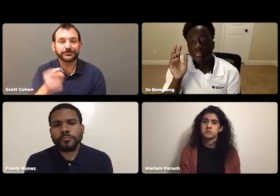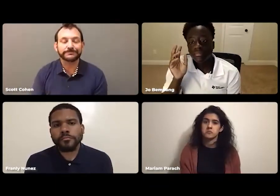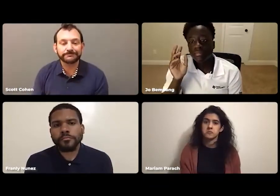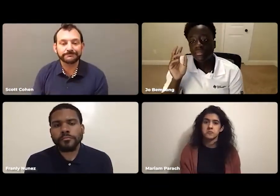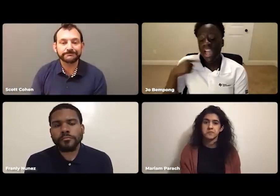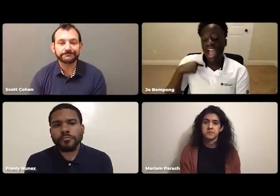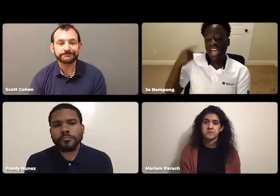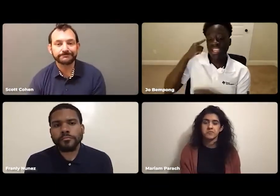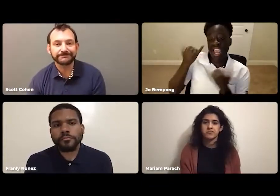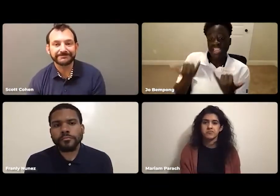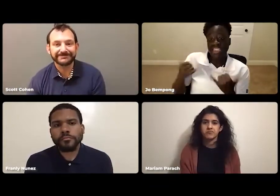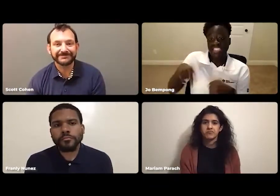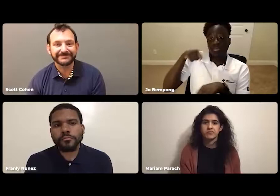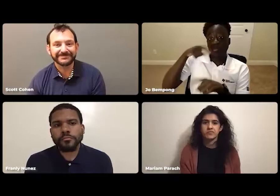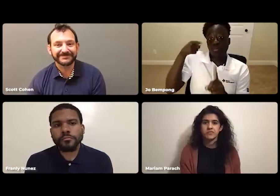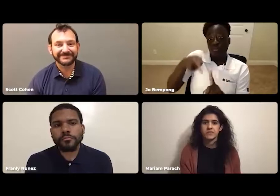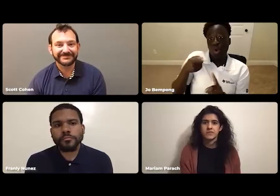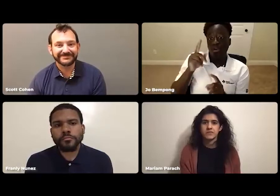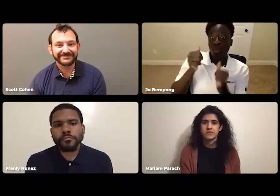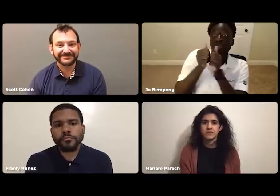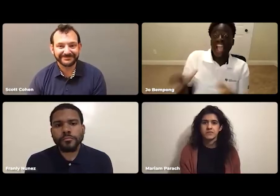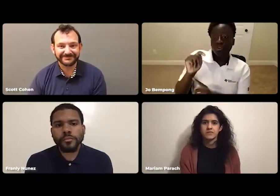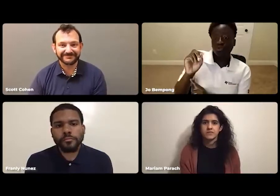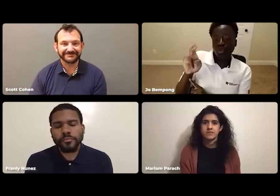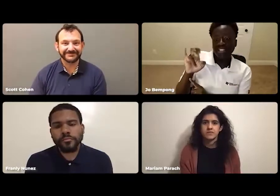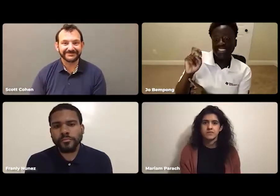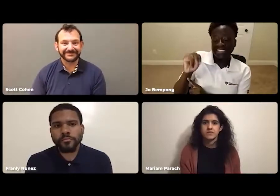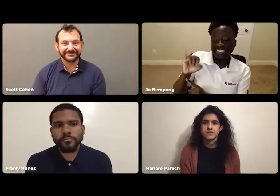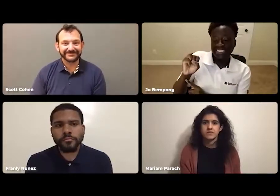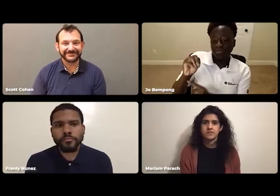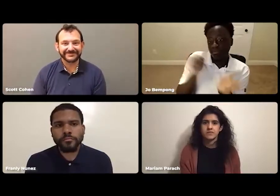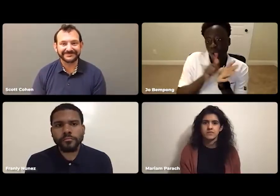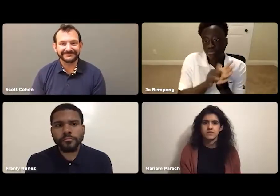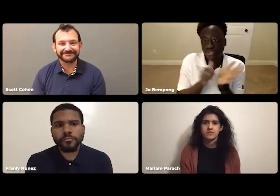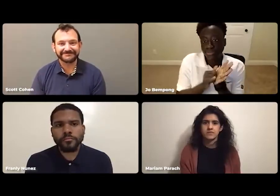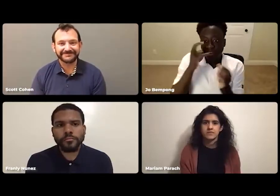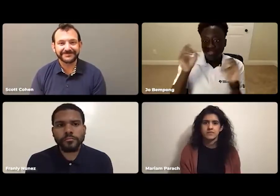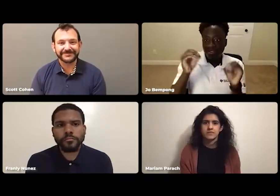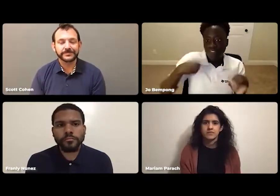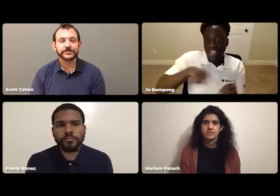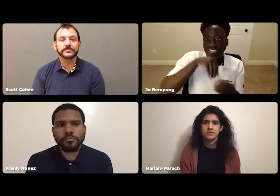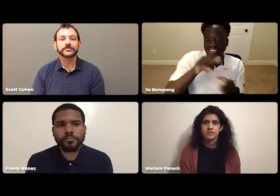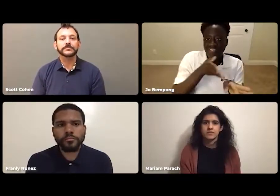I think, at this point, without tokenism, it's impossible.